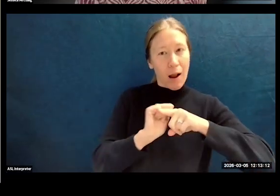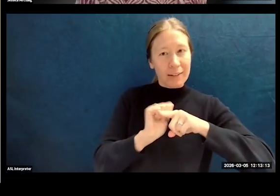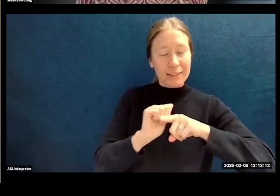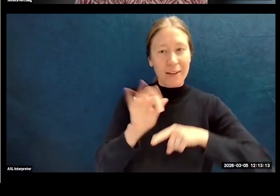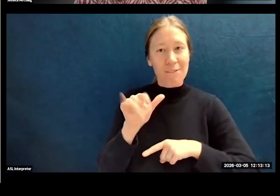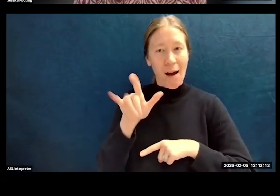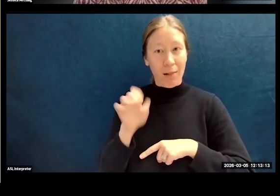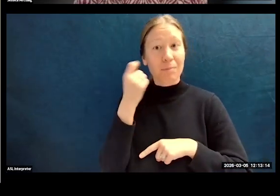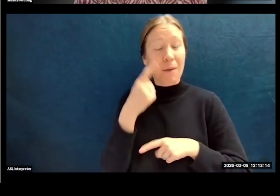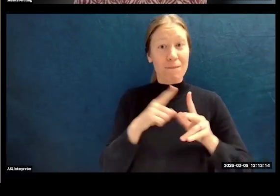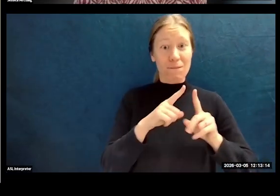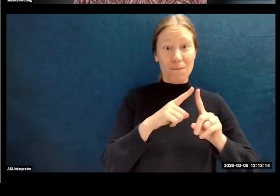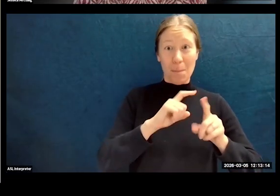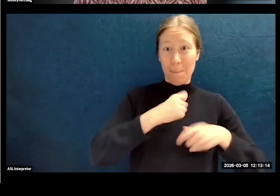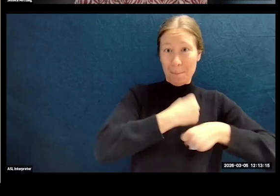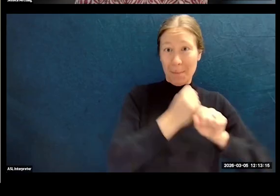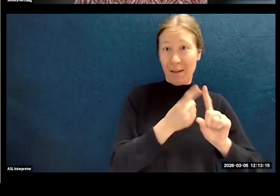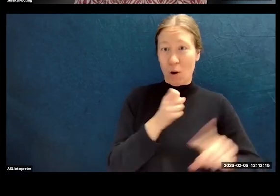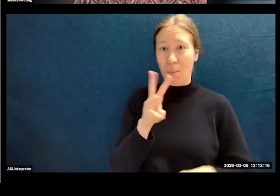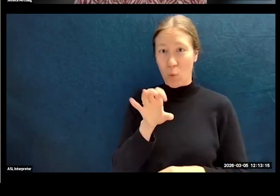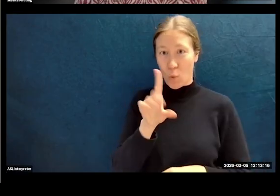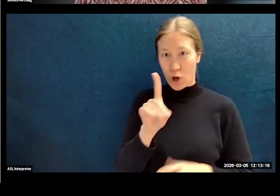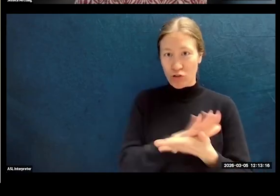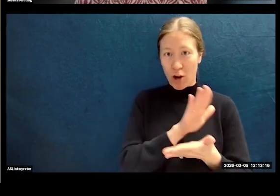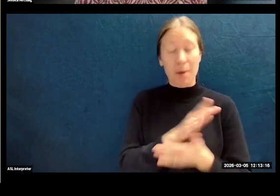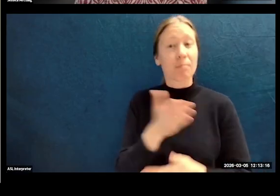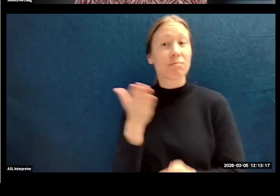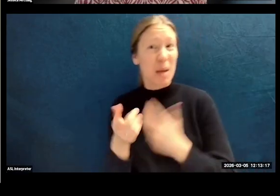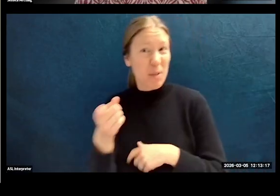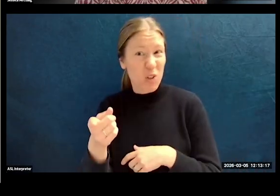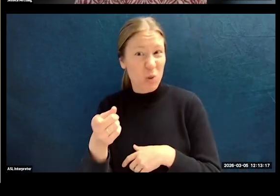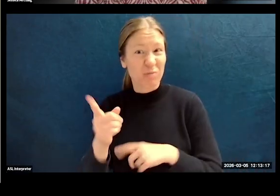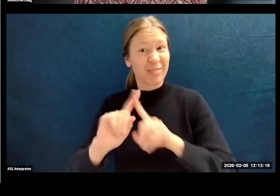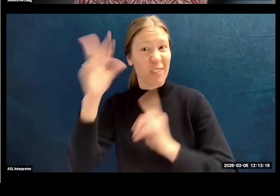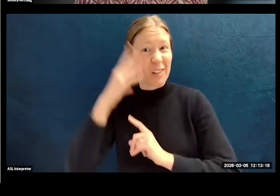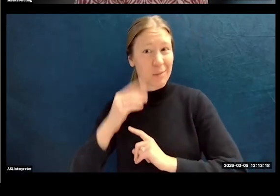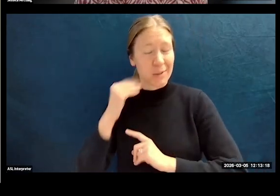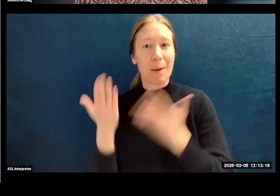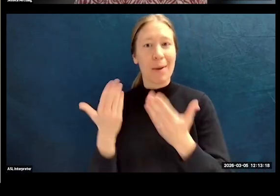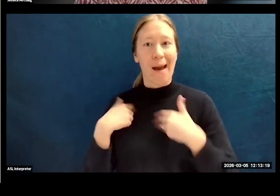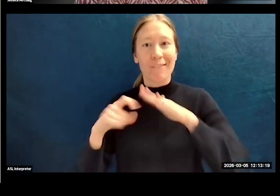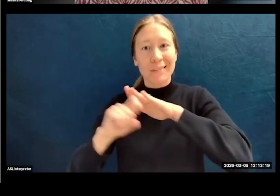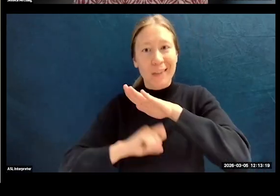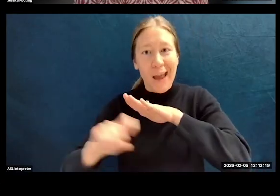However, it's possible that you might be working with a PDF that is a scan of a hard copy or physical document,